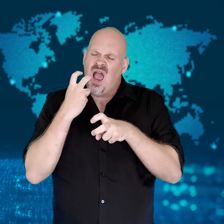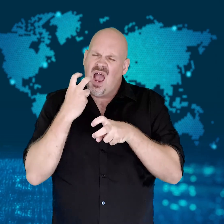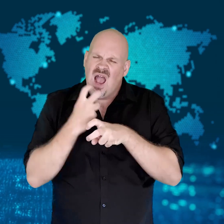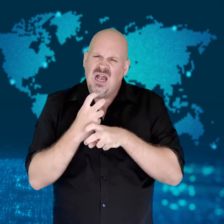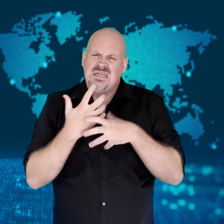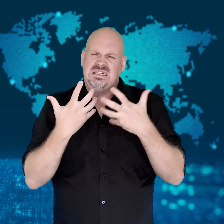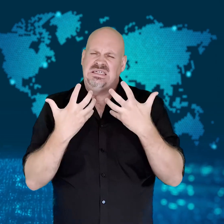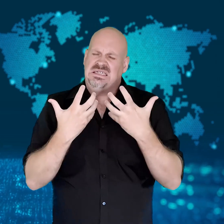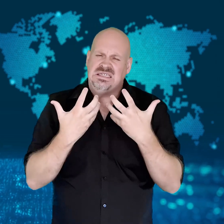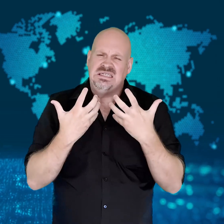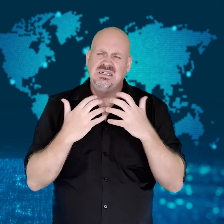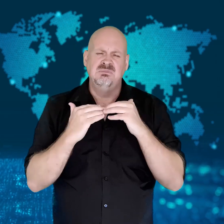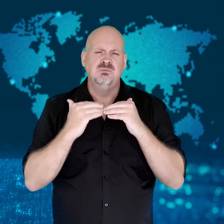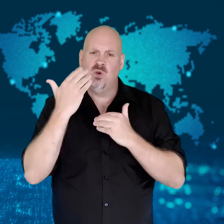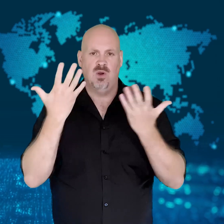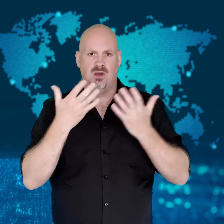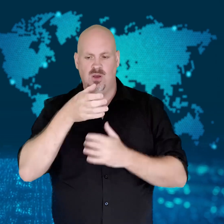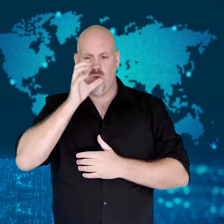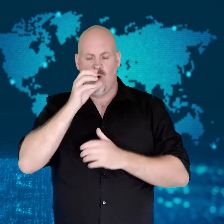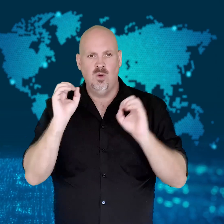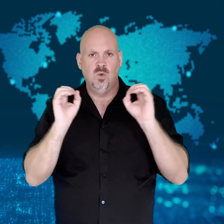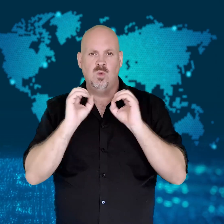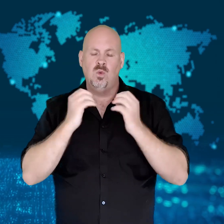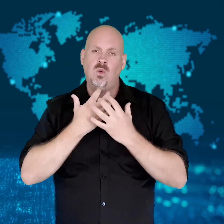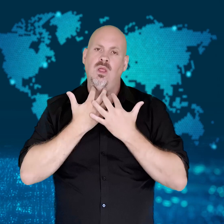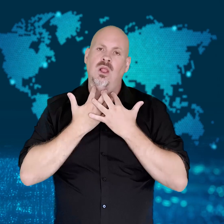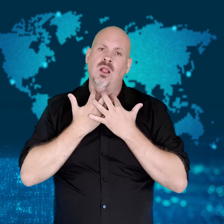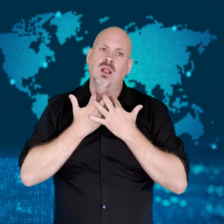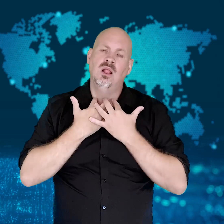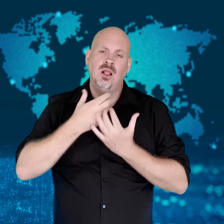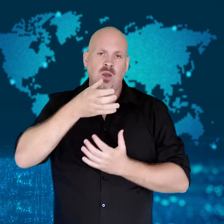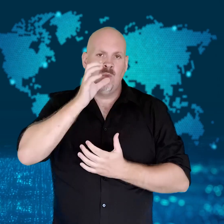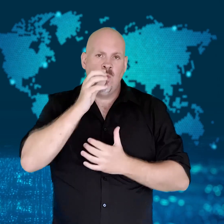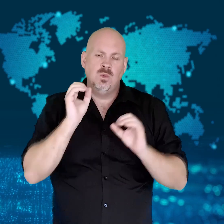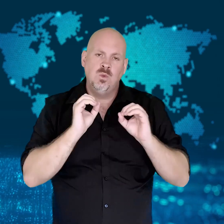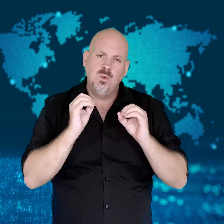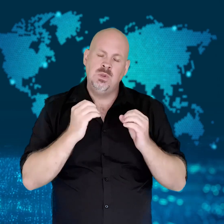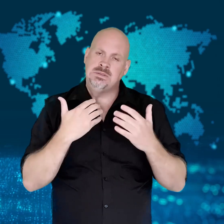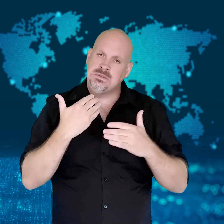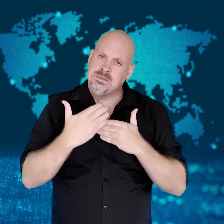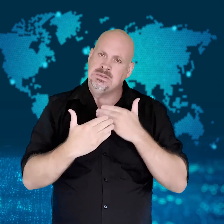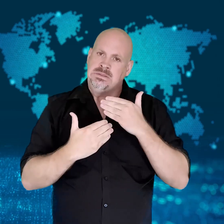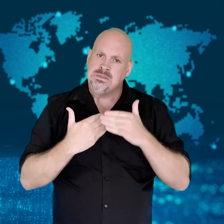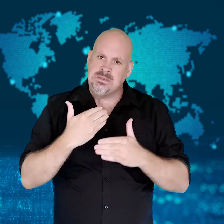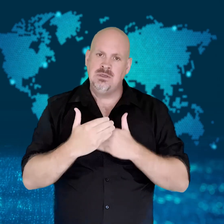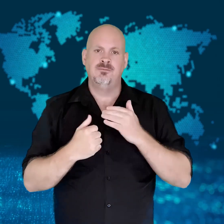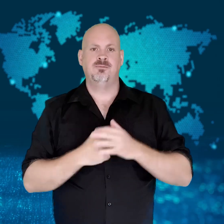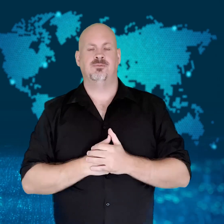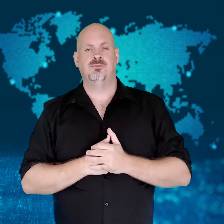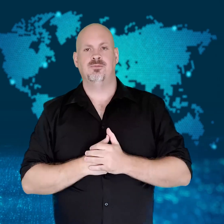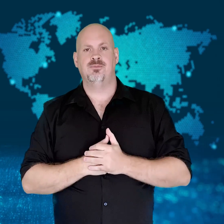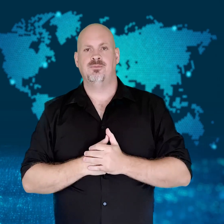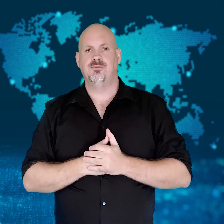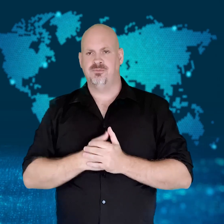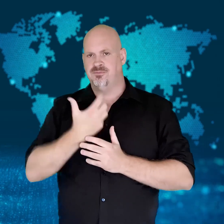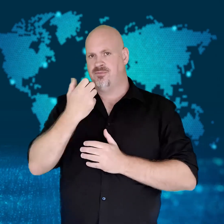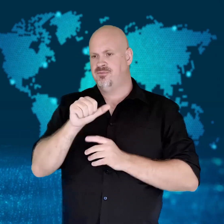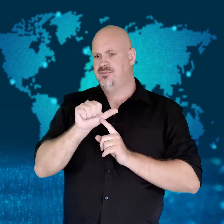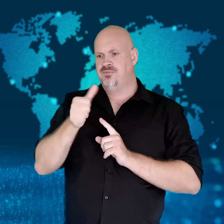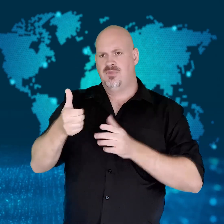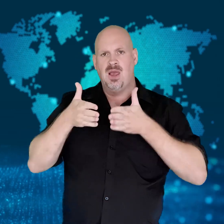The crew of another boat pulled him from the water off the coast of Suriname,